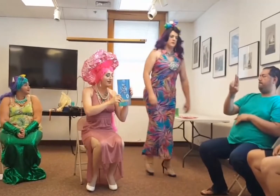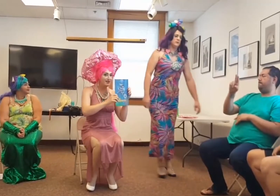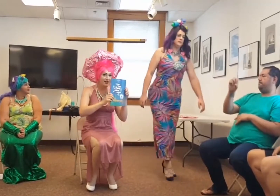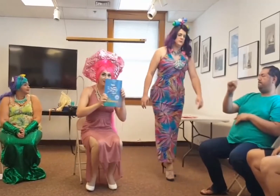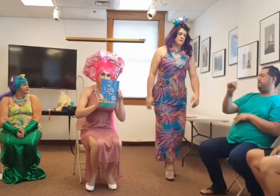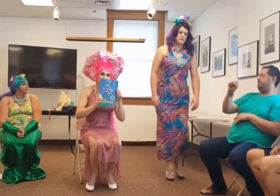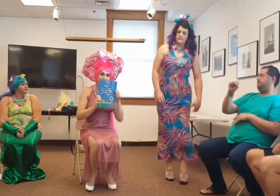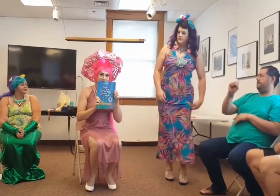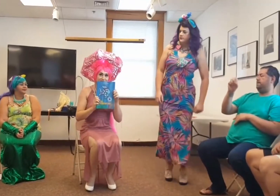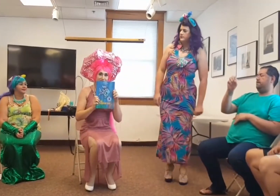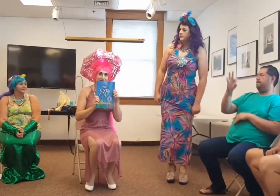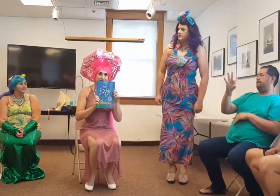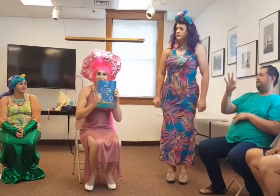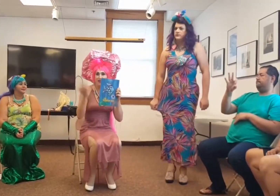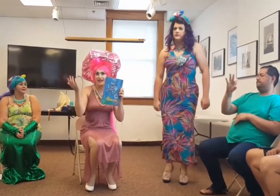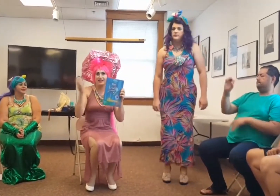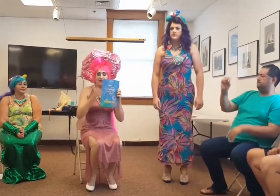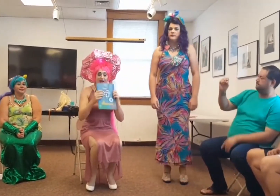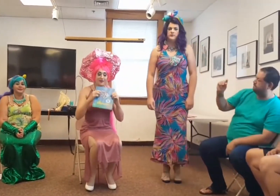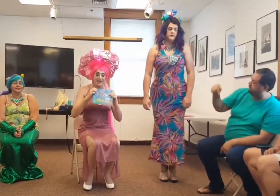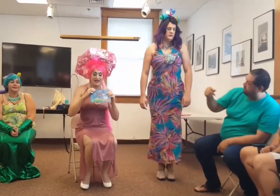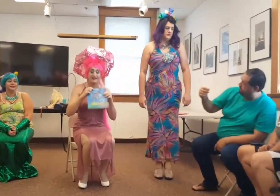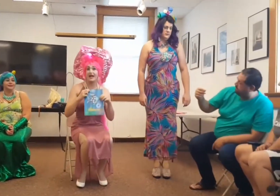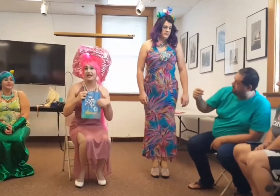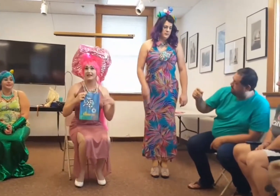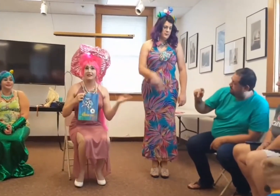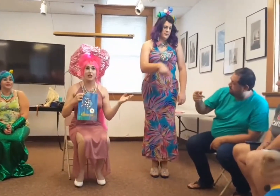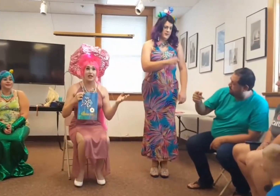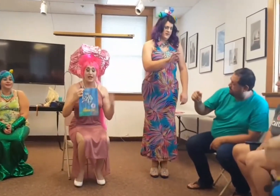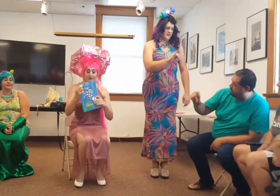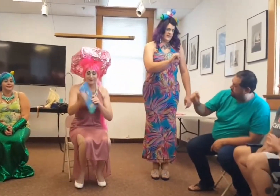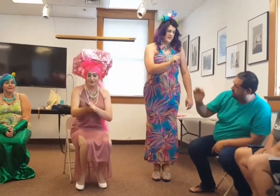The "P" is silent, that's all I know.